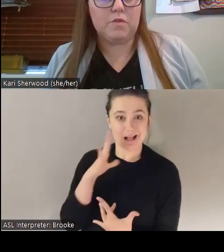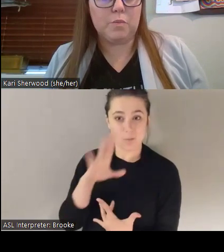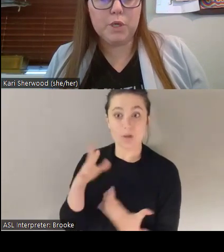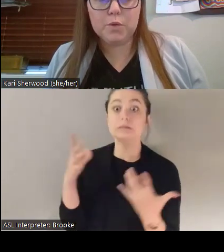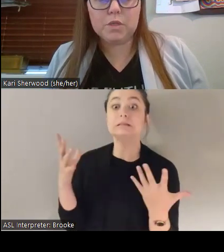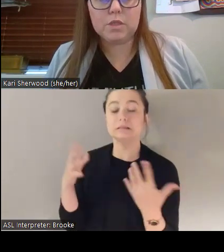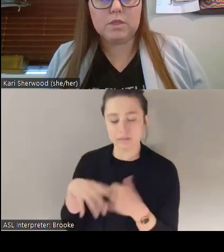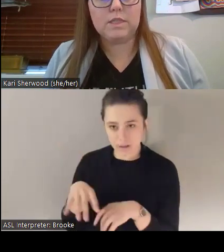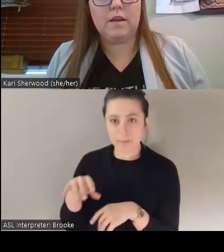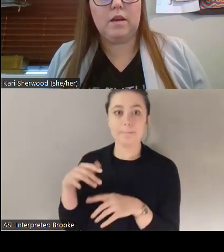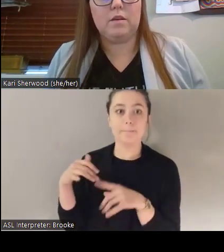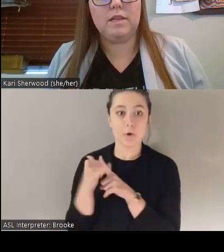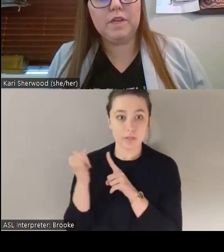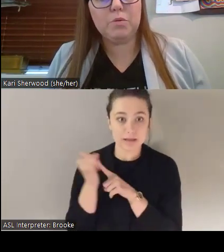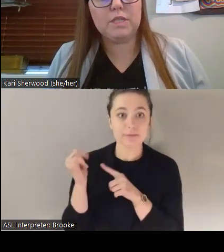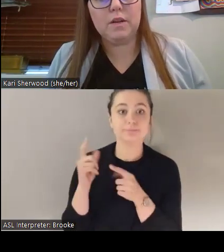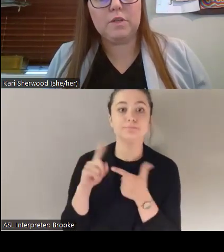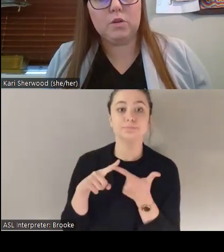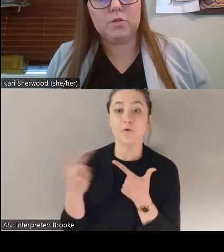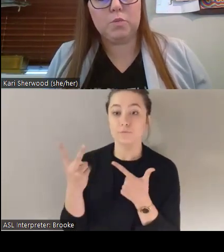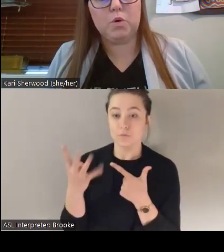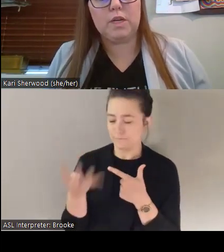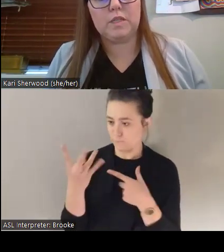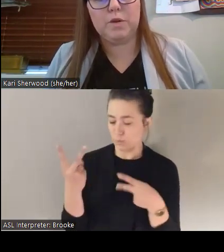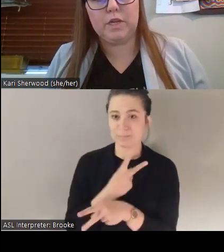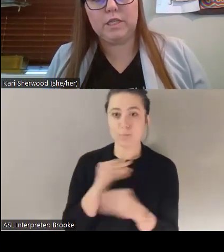of abuse. 70 percent of adults reported experiencing